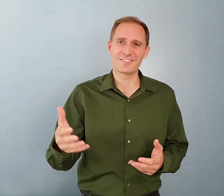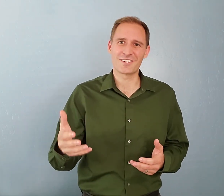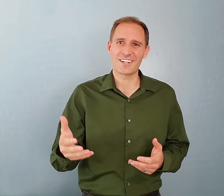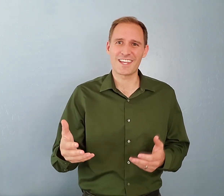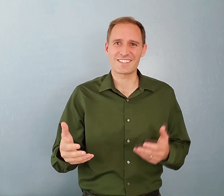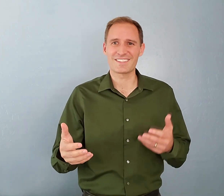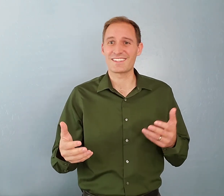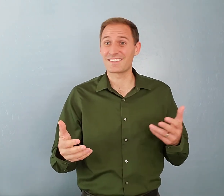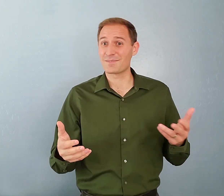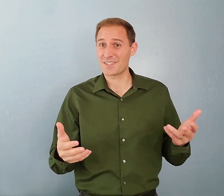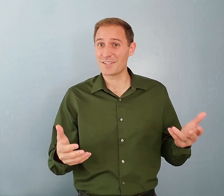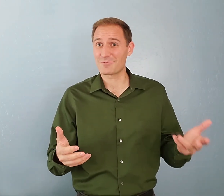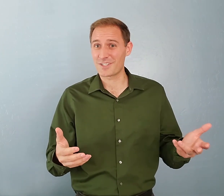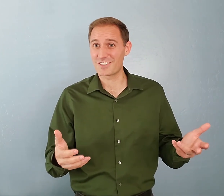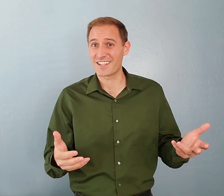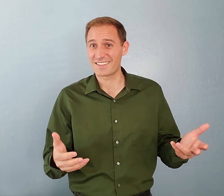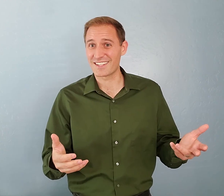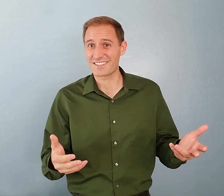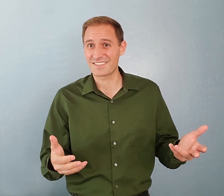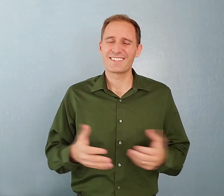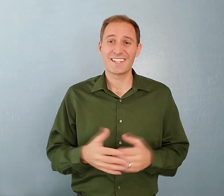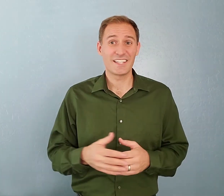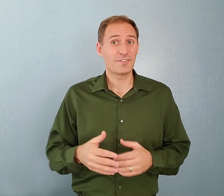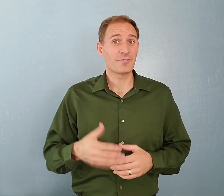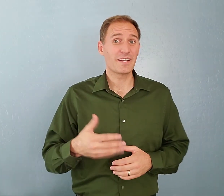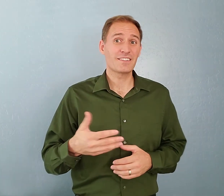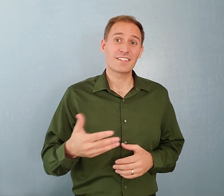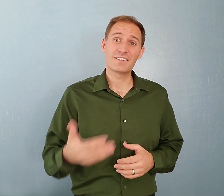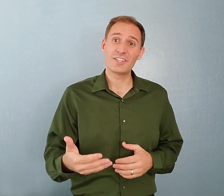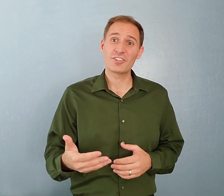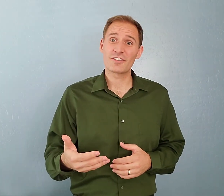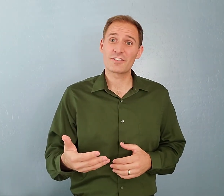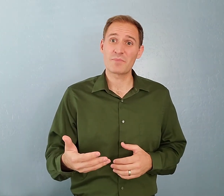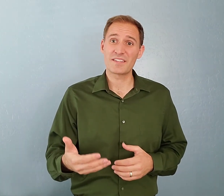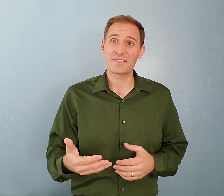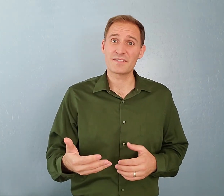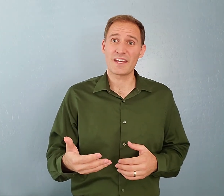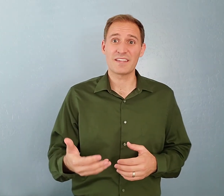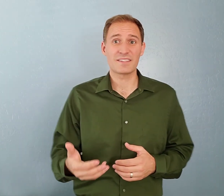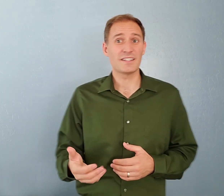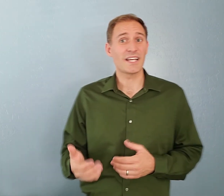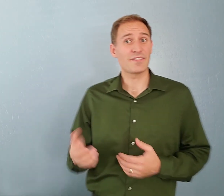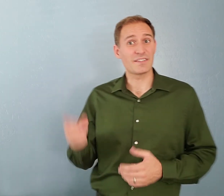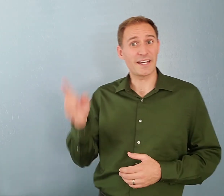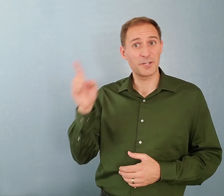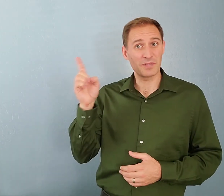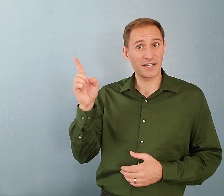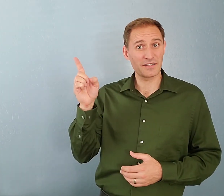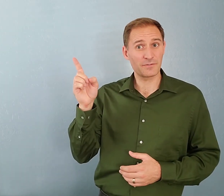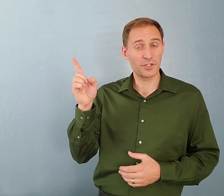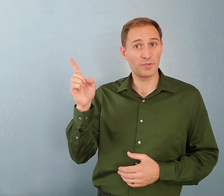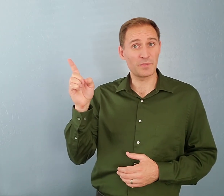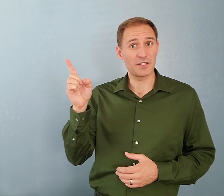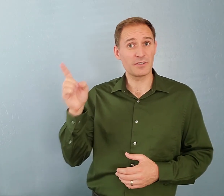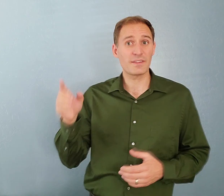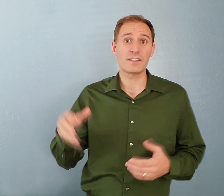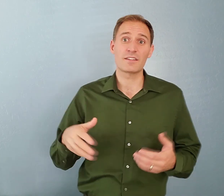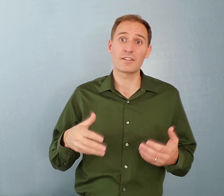variations and sometimes regionalizations, and if you're ready to continue to learn the basics of ASL, I have an entire playlist for you up here that you can go